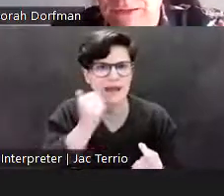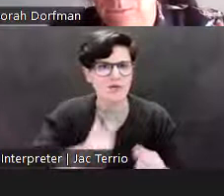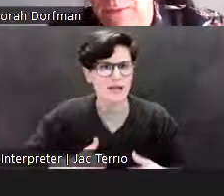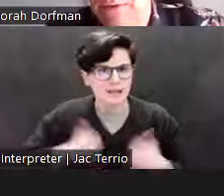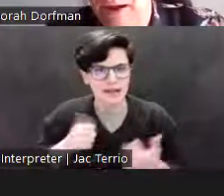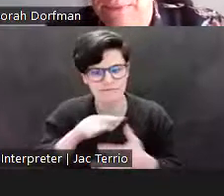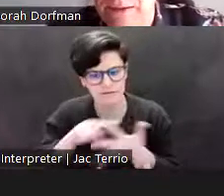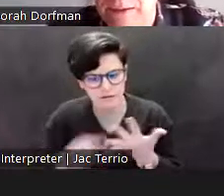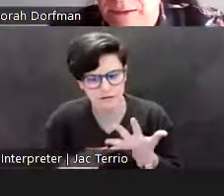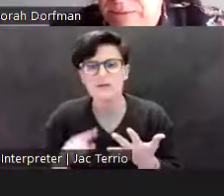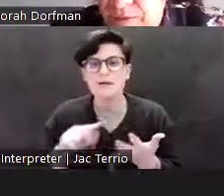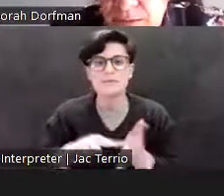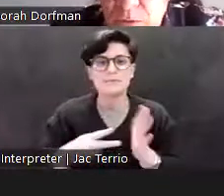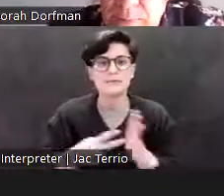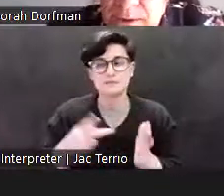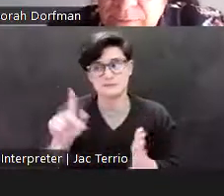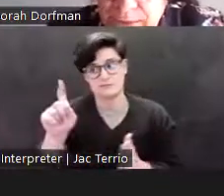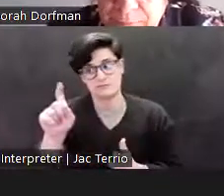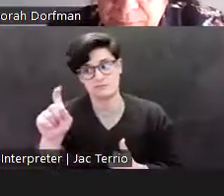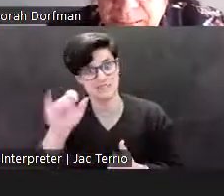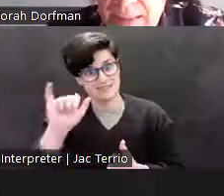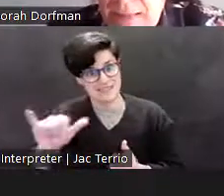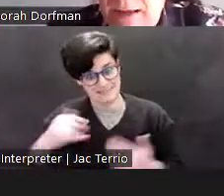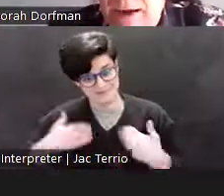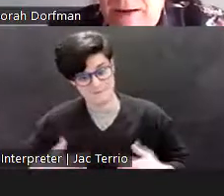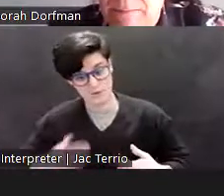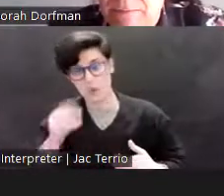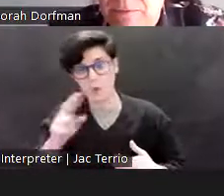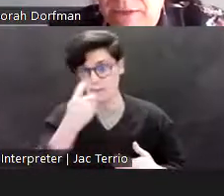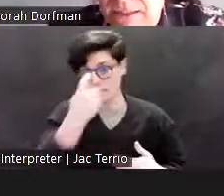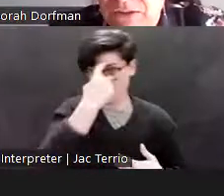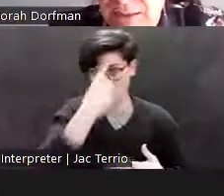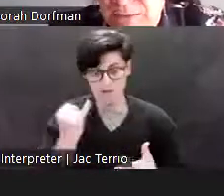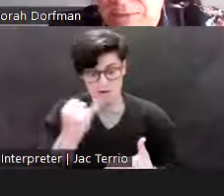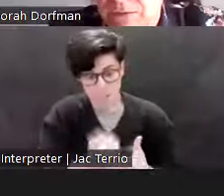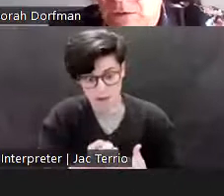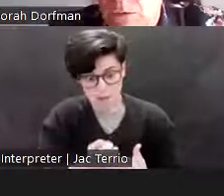15:14:30 question is whether or not the physical or mental impairment so substantially limits